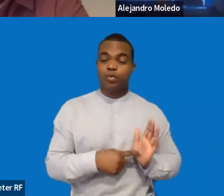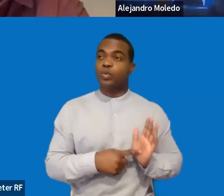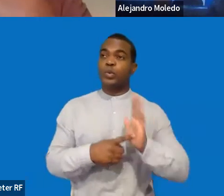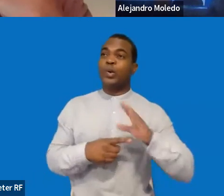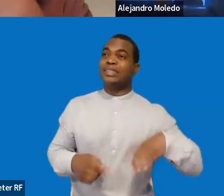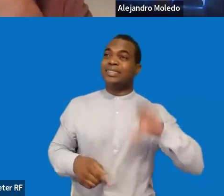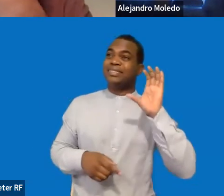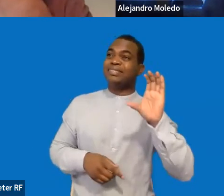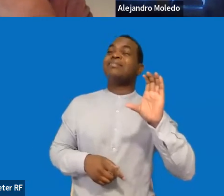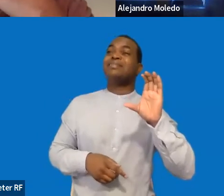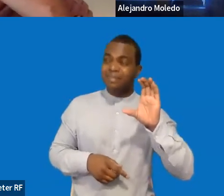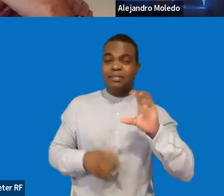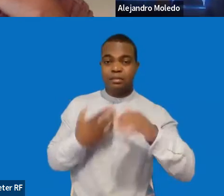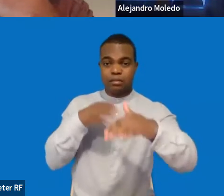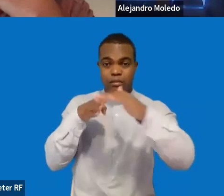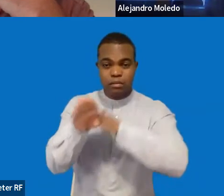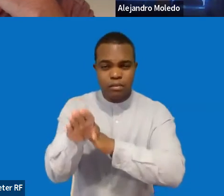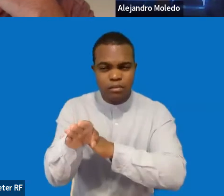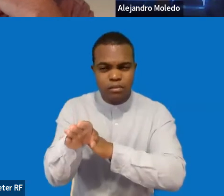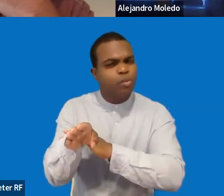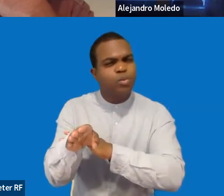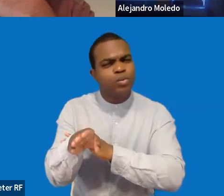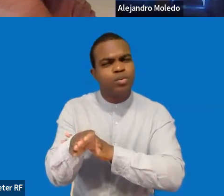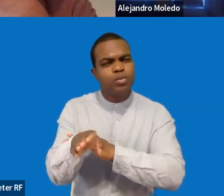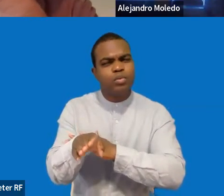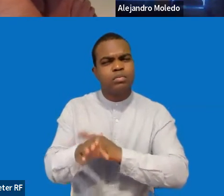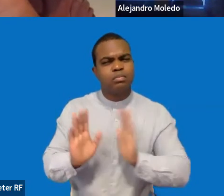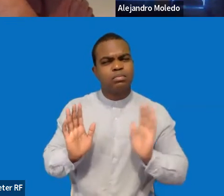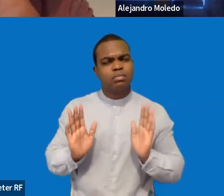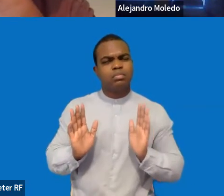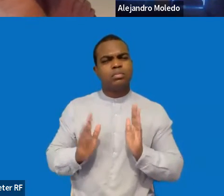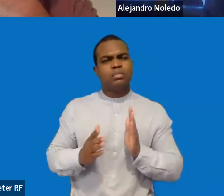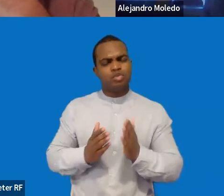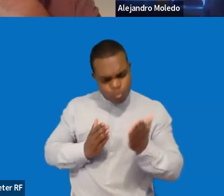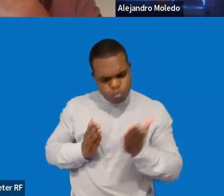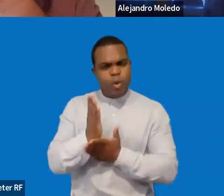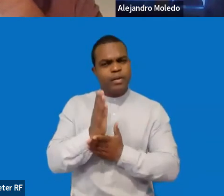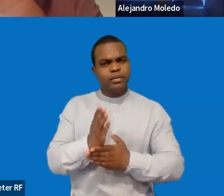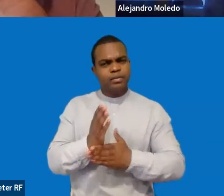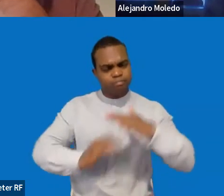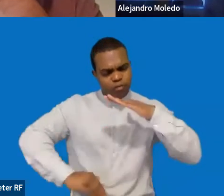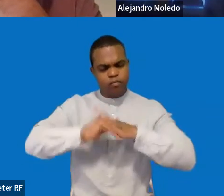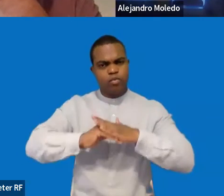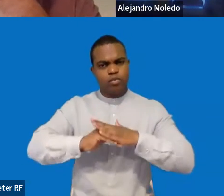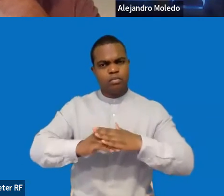For example, assistance in an airport or in a station. You should not...